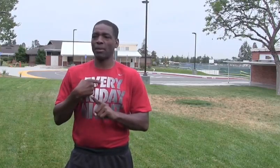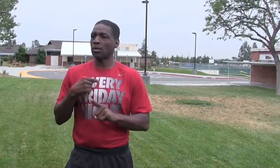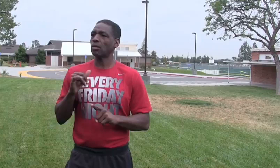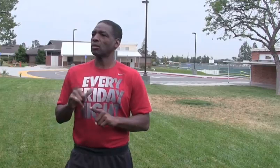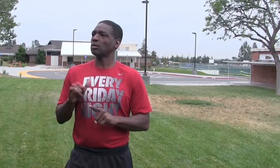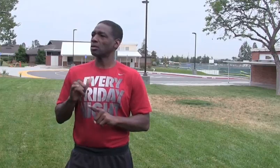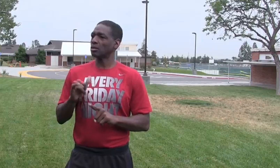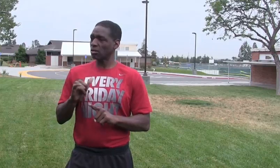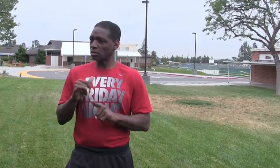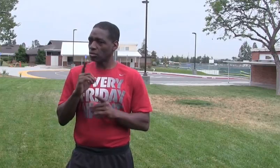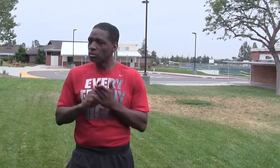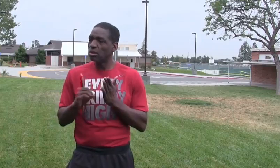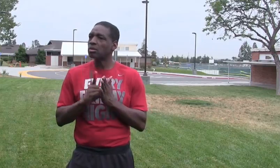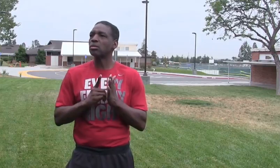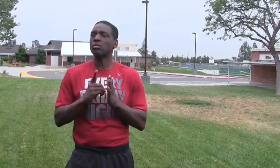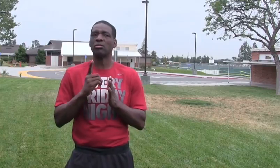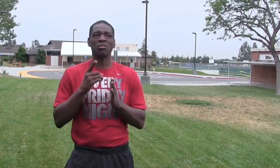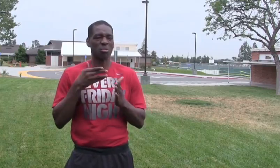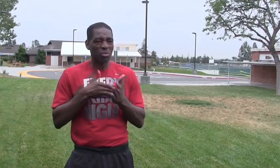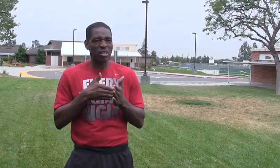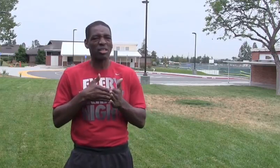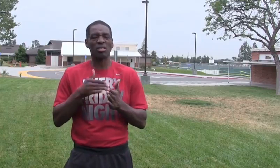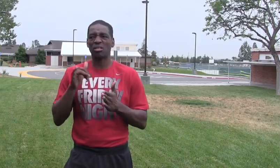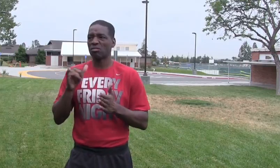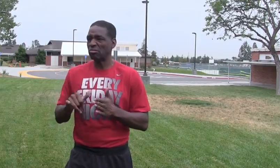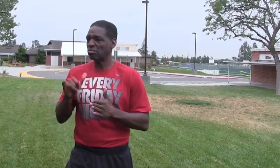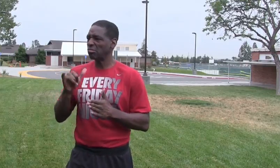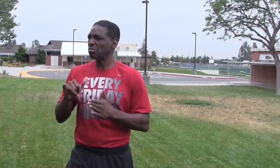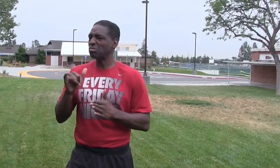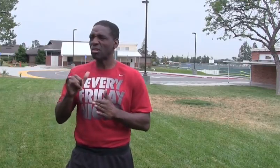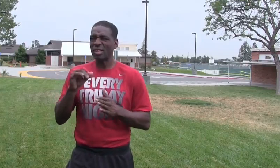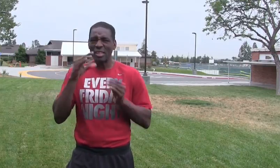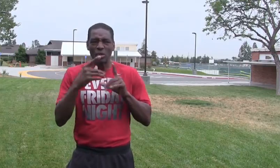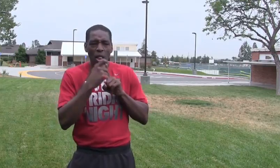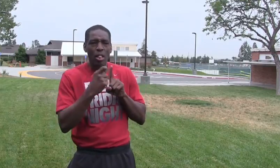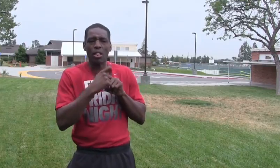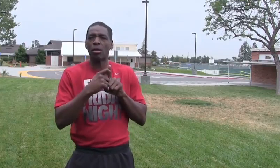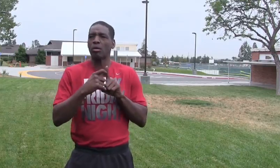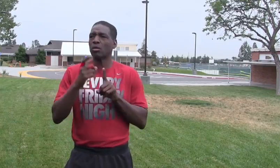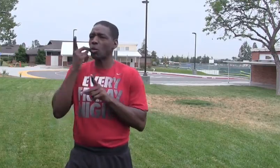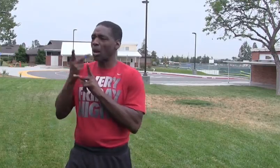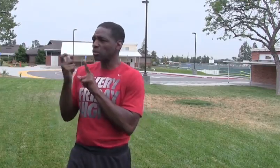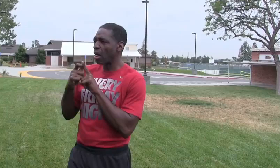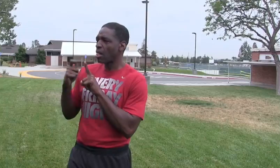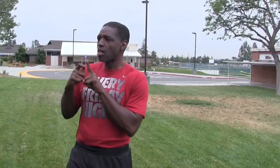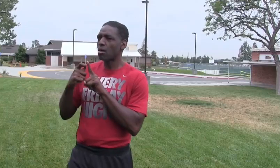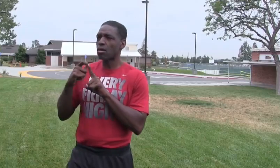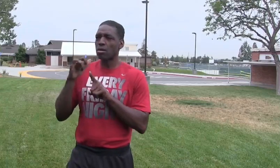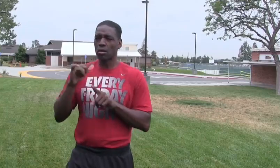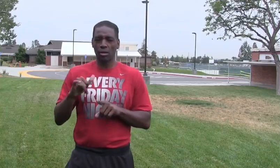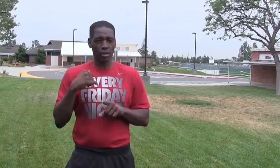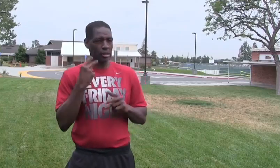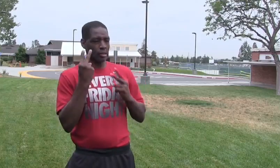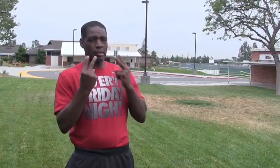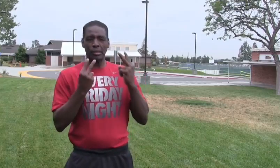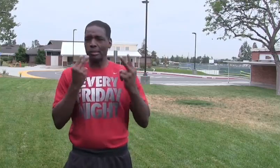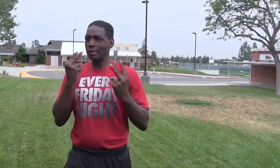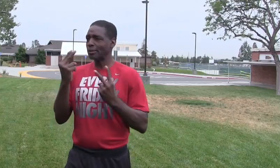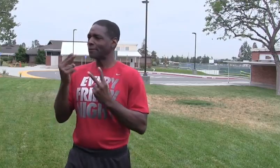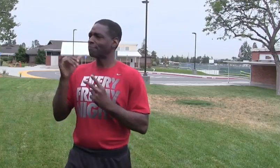I started to see the patterns of discrimination and prejudice all around me, like in the harassment from teachers and the house parents.